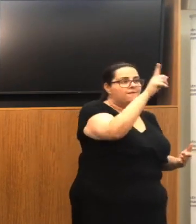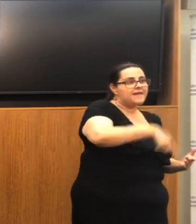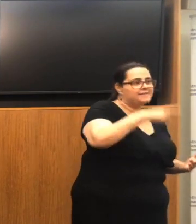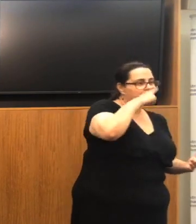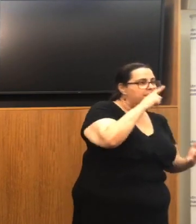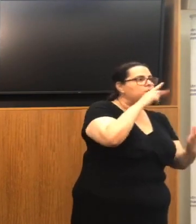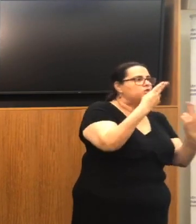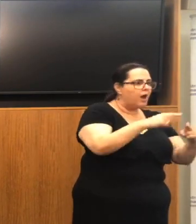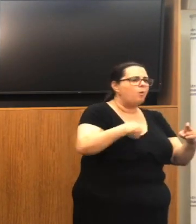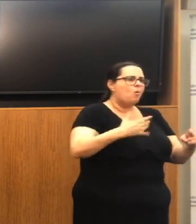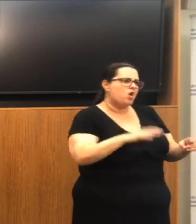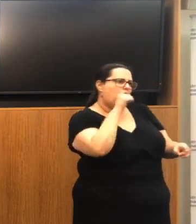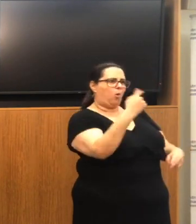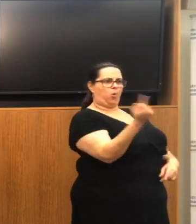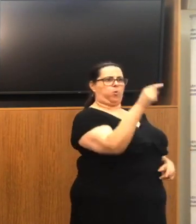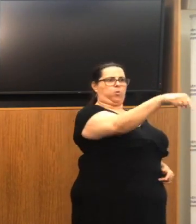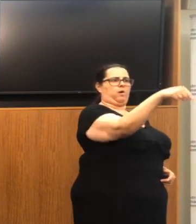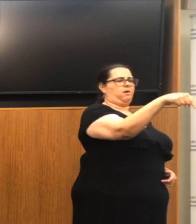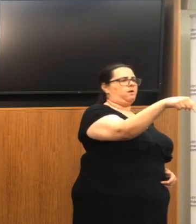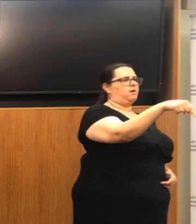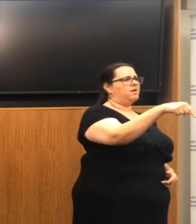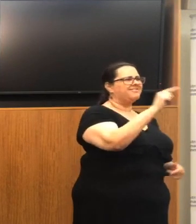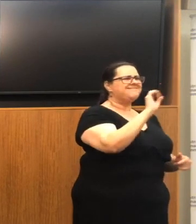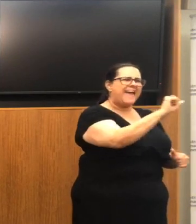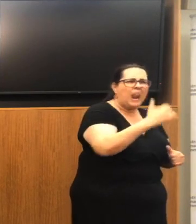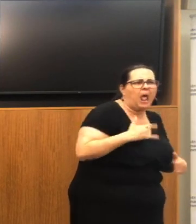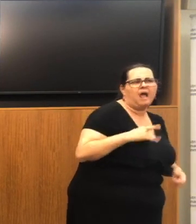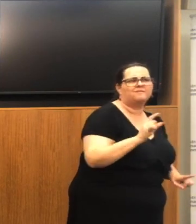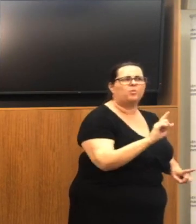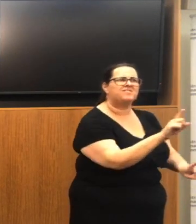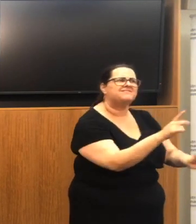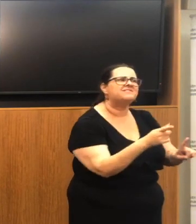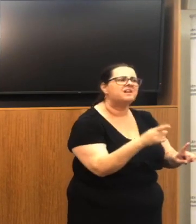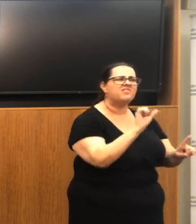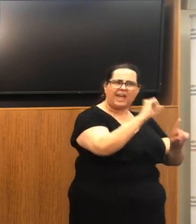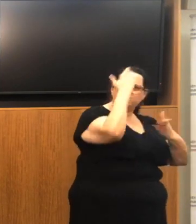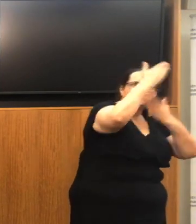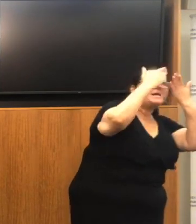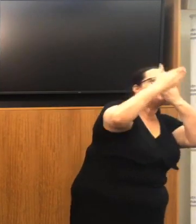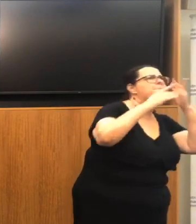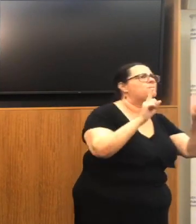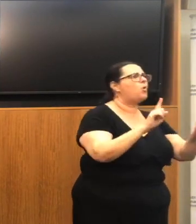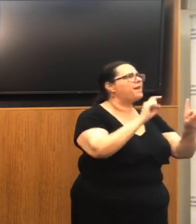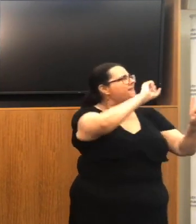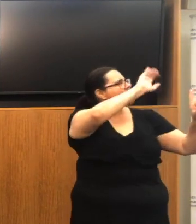ambition and dreams. And a life he has to build.